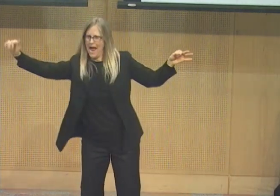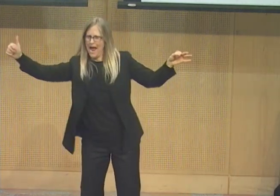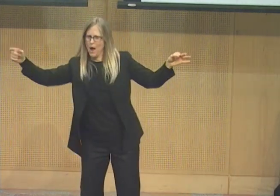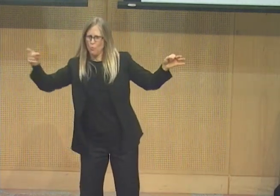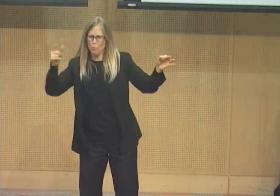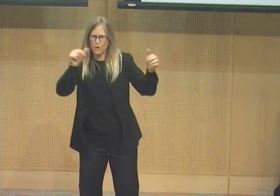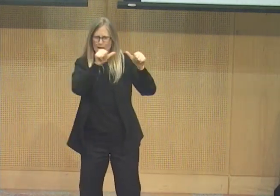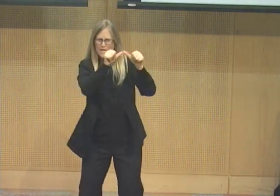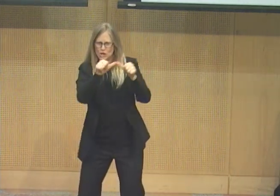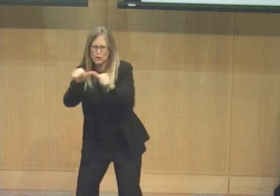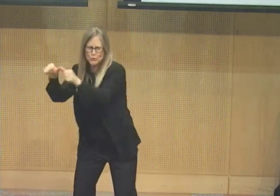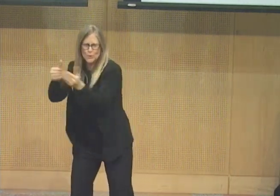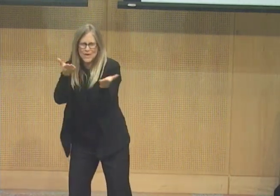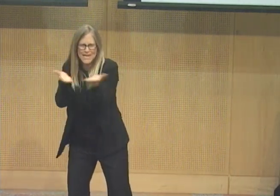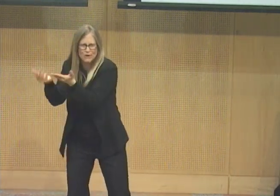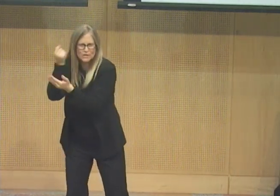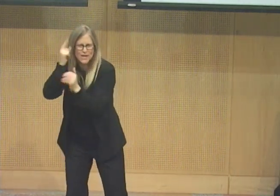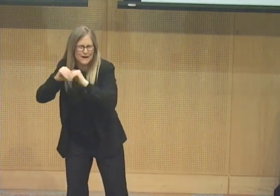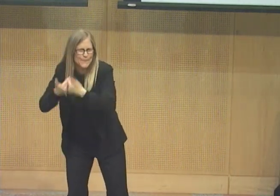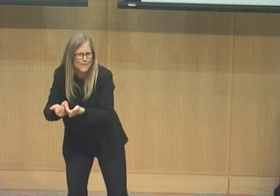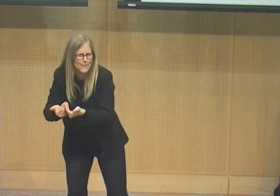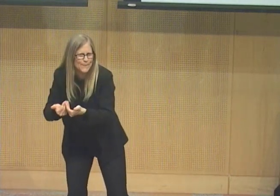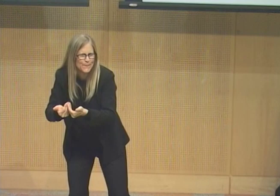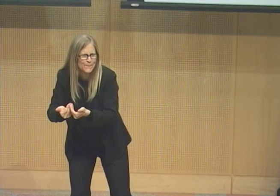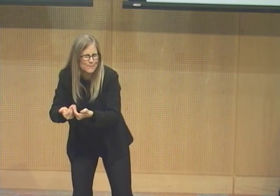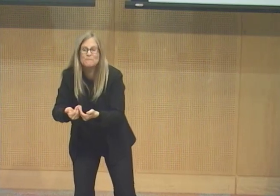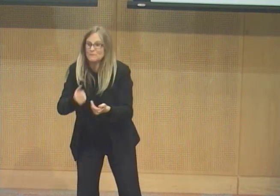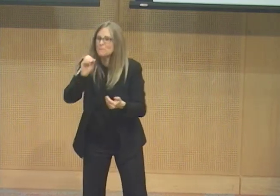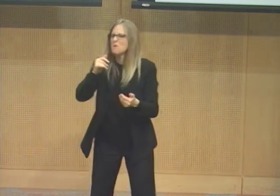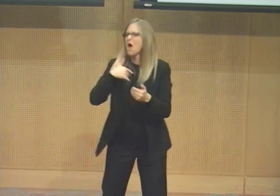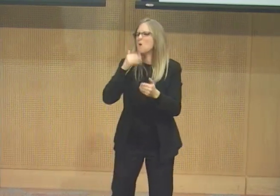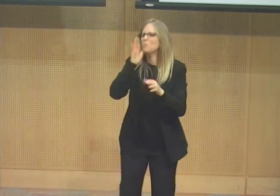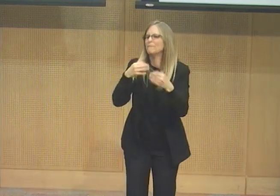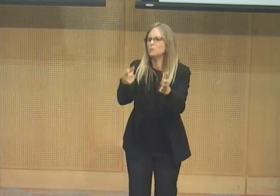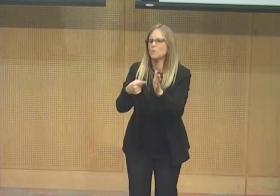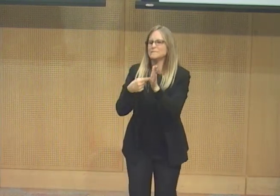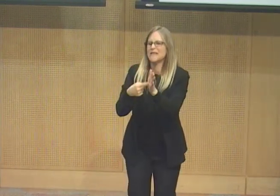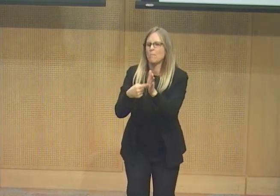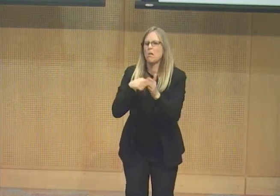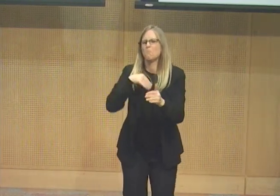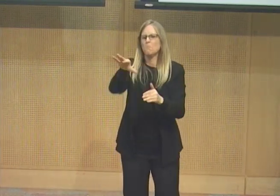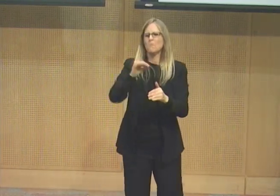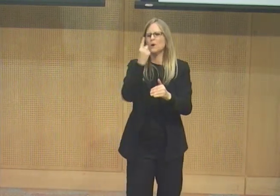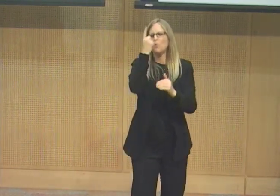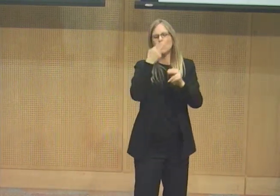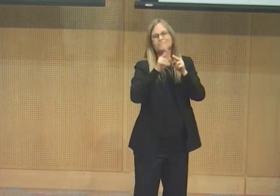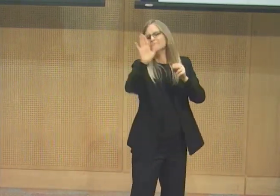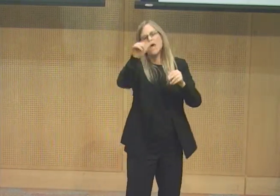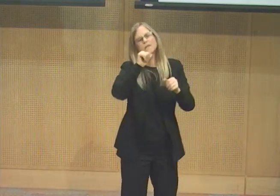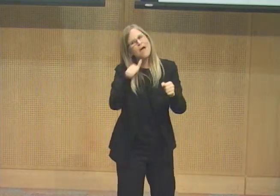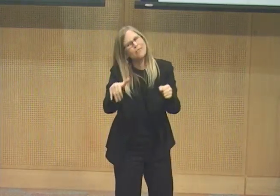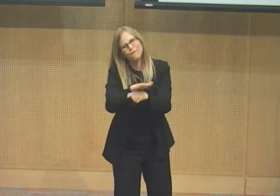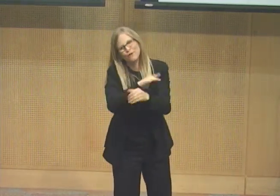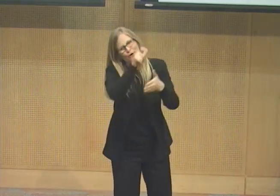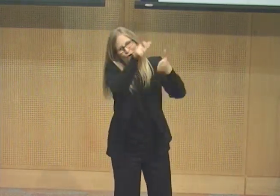This sentence and this sentence continues the flow of information. I'll provide an example.